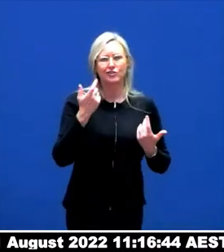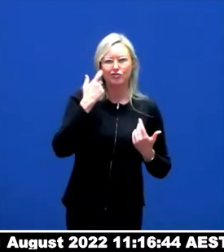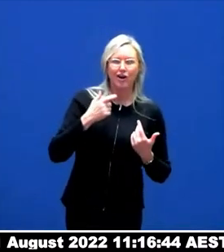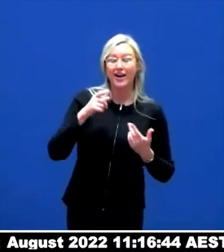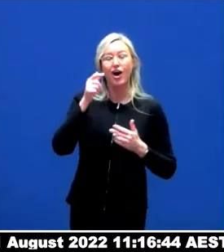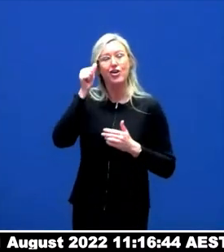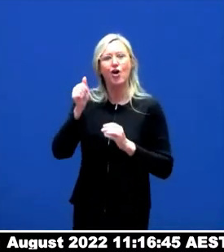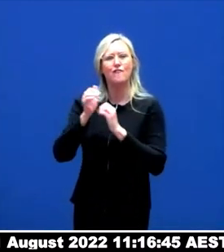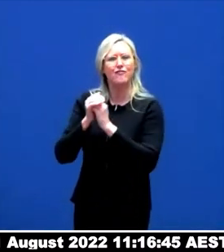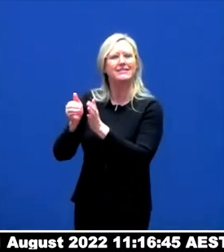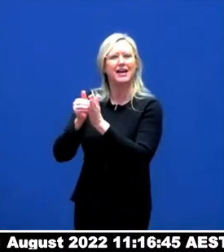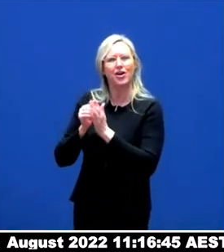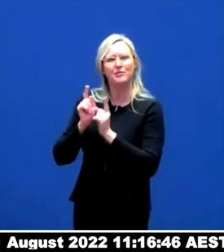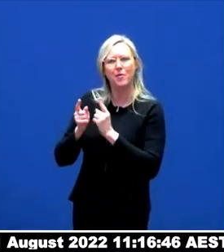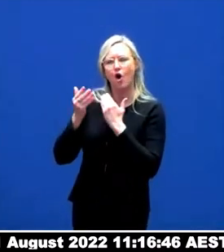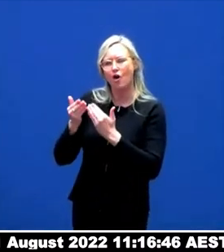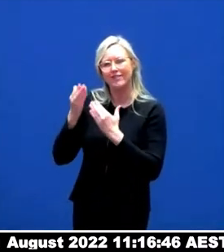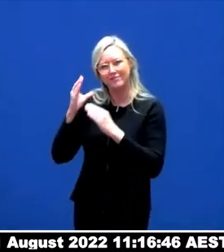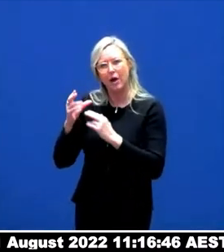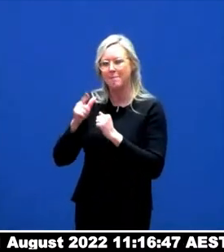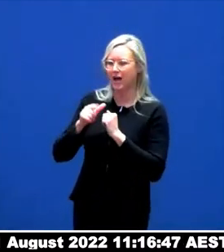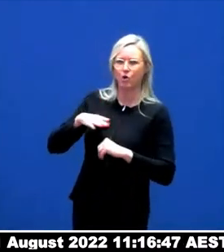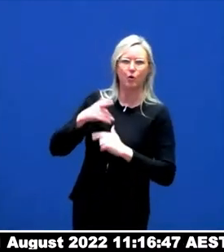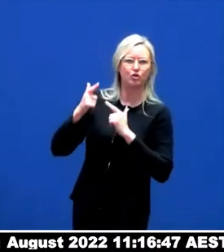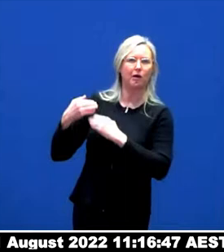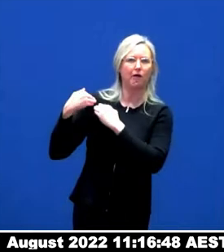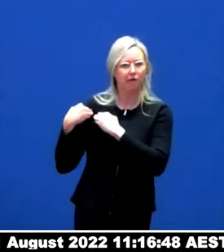can help out. MS EASTMAN: So with the - when you were living in the boarding house, how